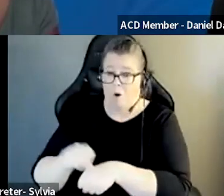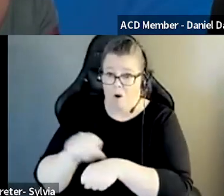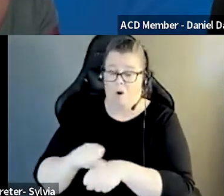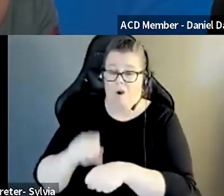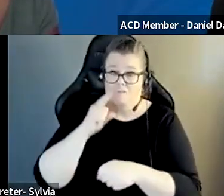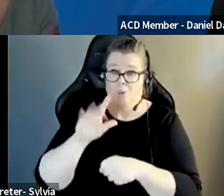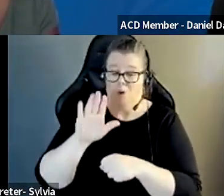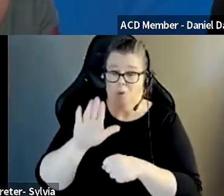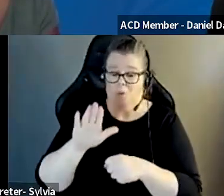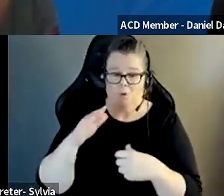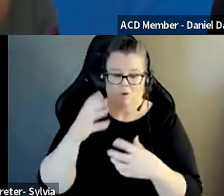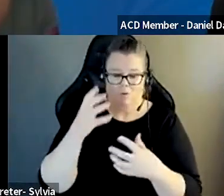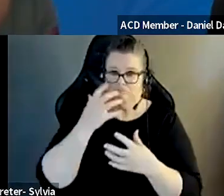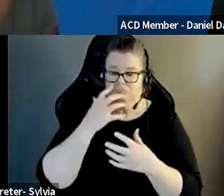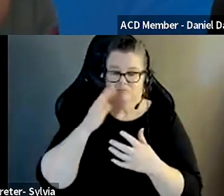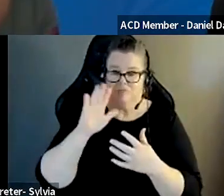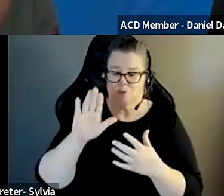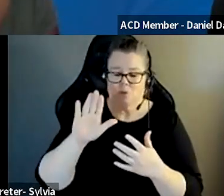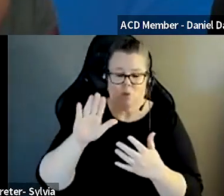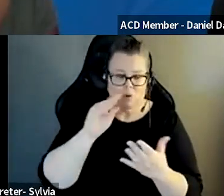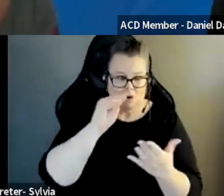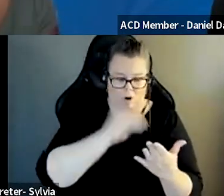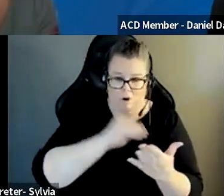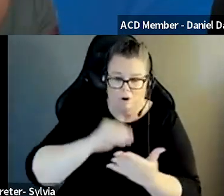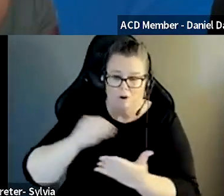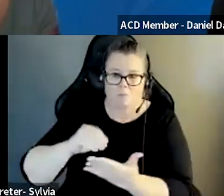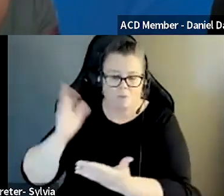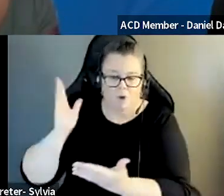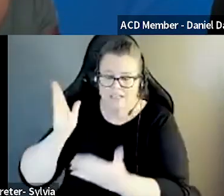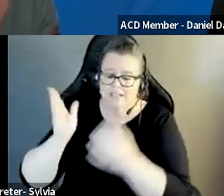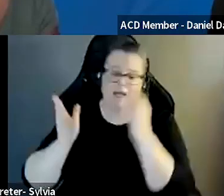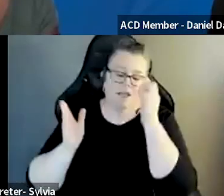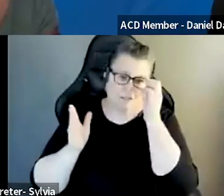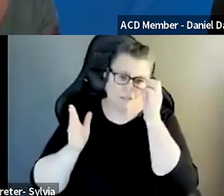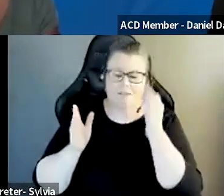You can hear the passion in their voices and their questions. We're going to be good friends. I can tell already.